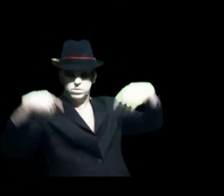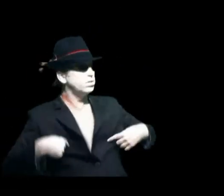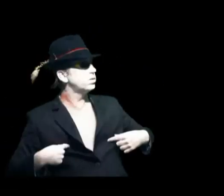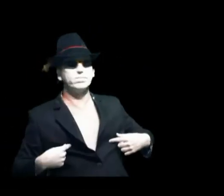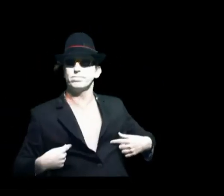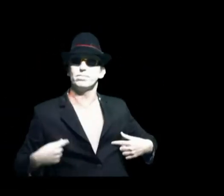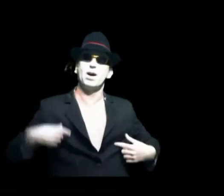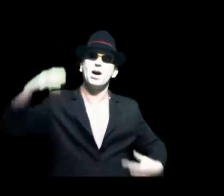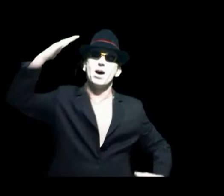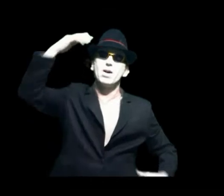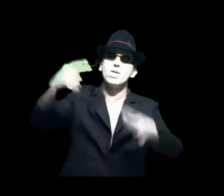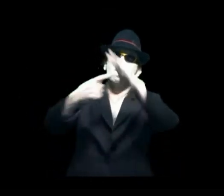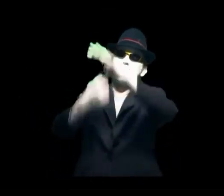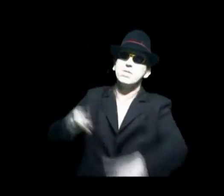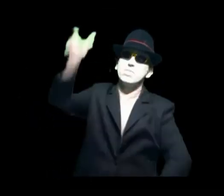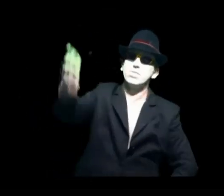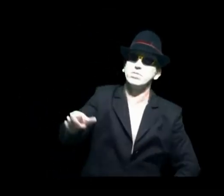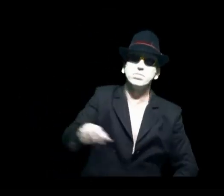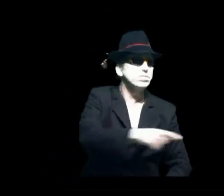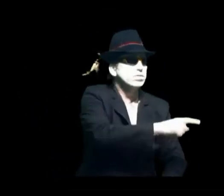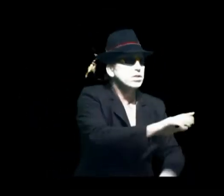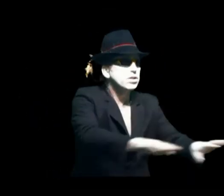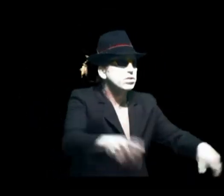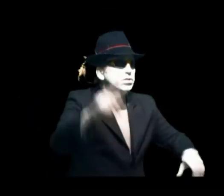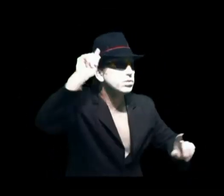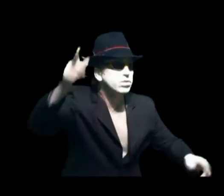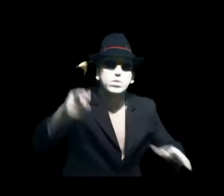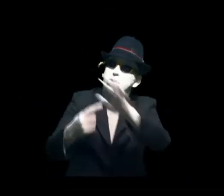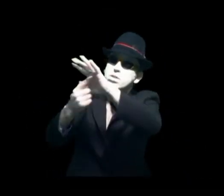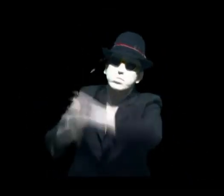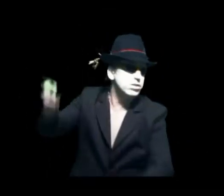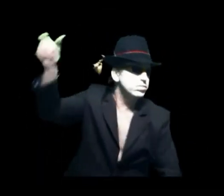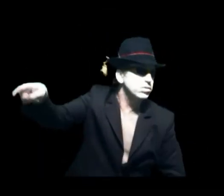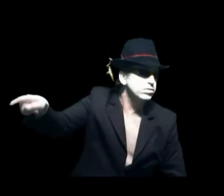I know the oppressor and in case there's a child out there that don't know